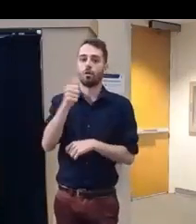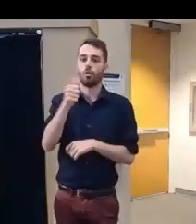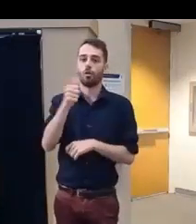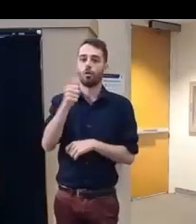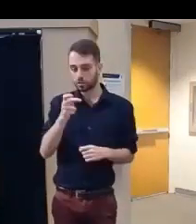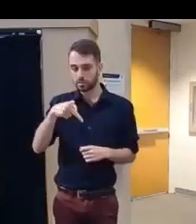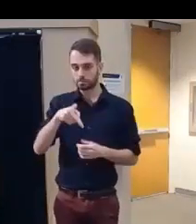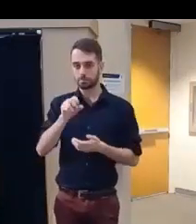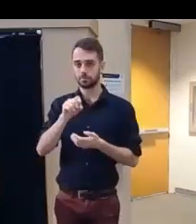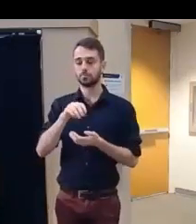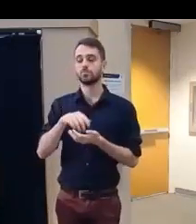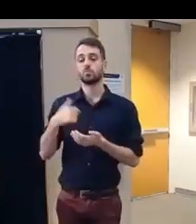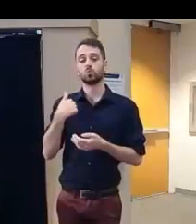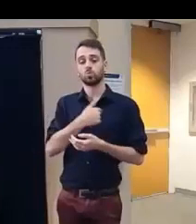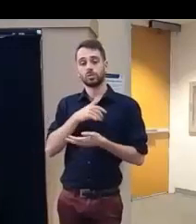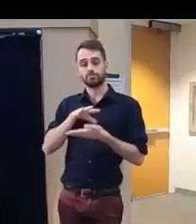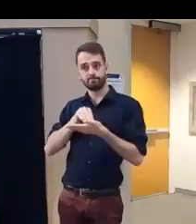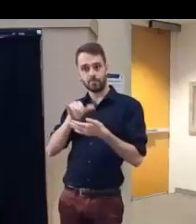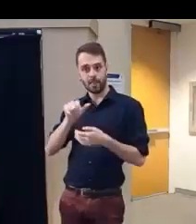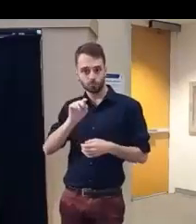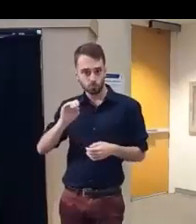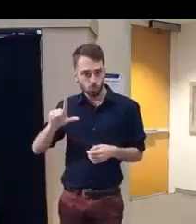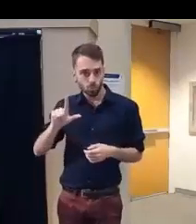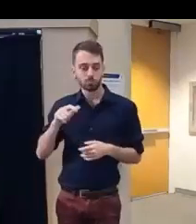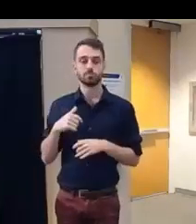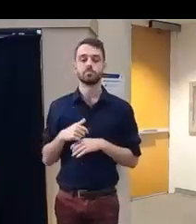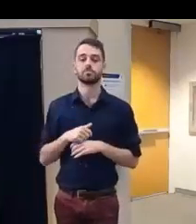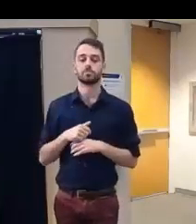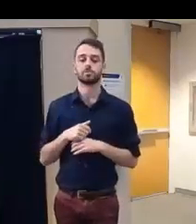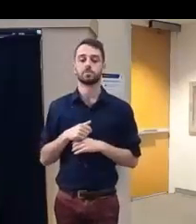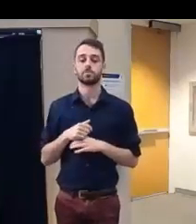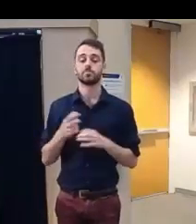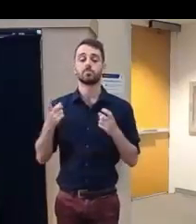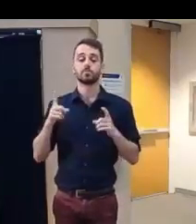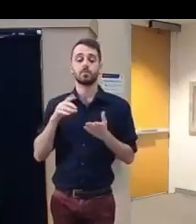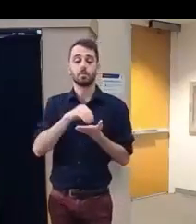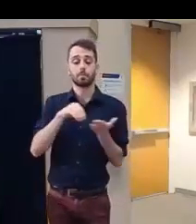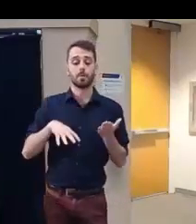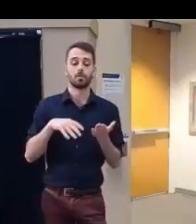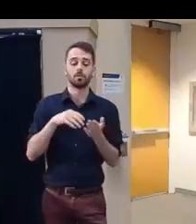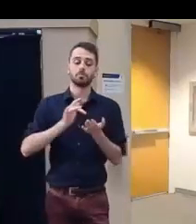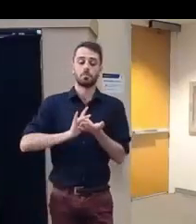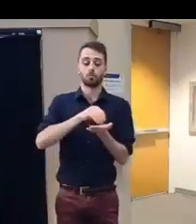um we we're assessing a whole bunch of evaluations of the medical students by our faculty and then